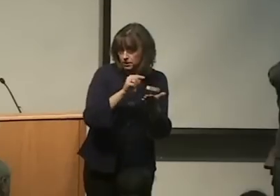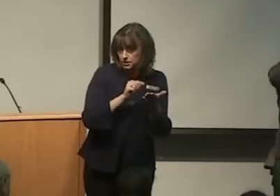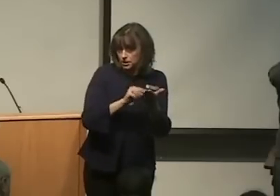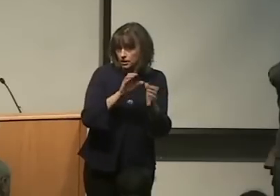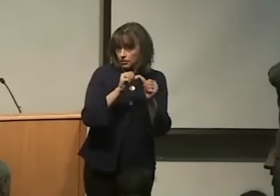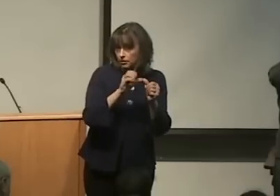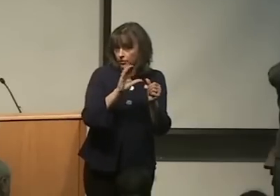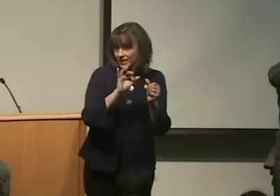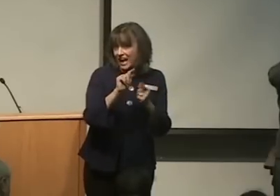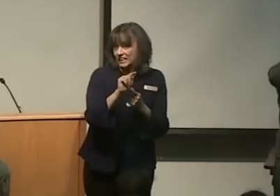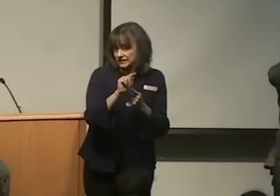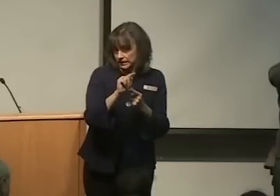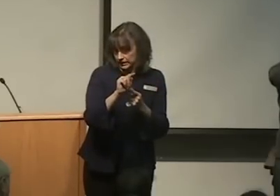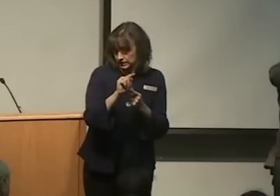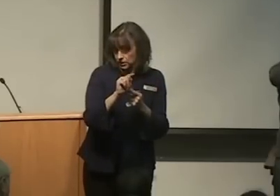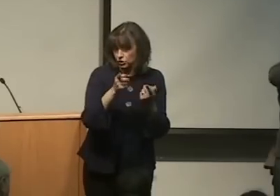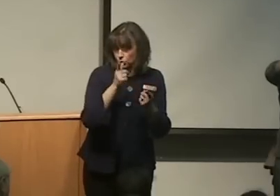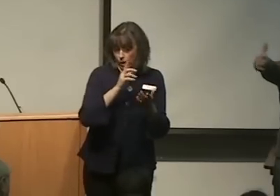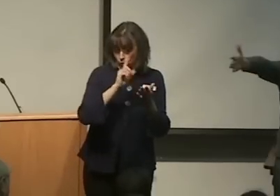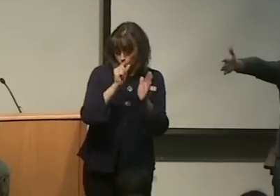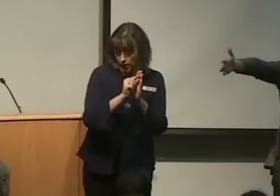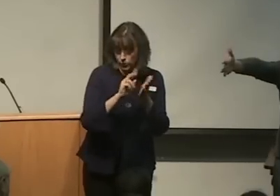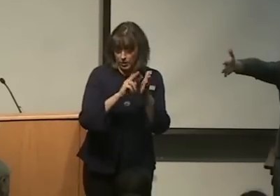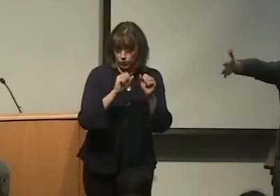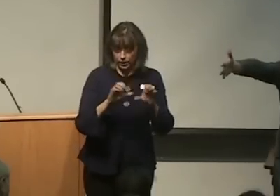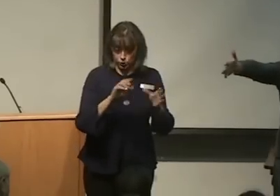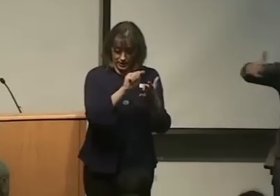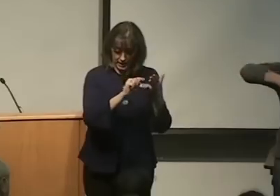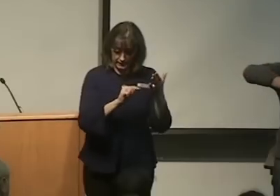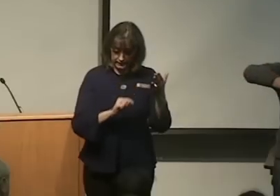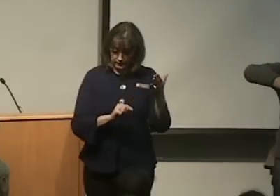here's what you can do when you graduate. It's going to take some people longer and some people less time.